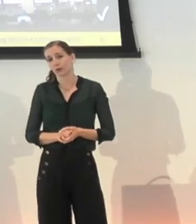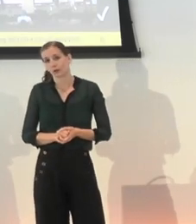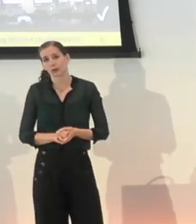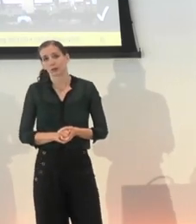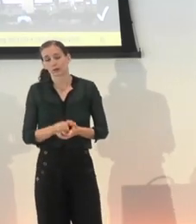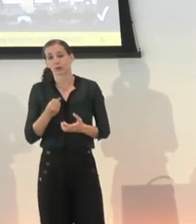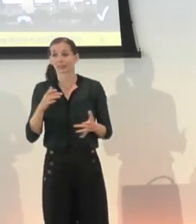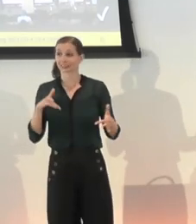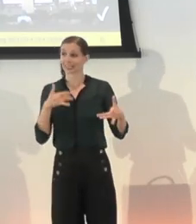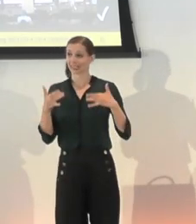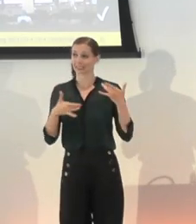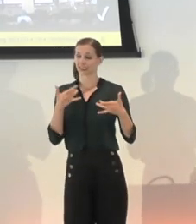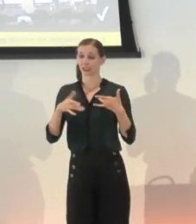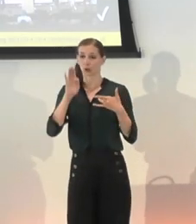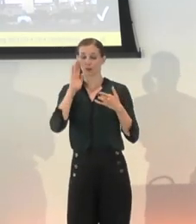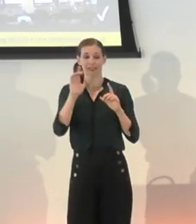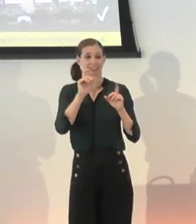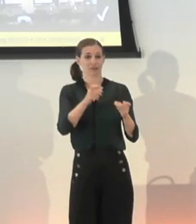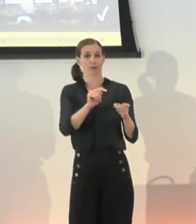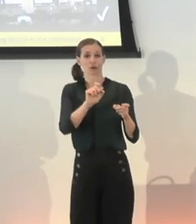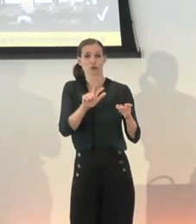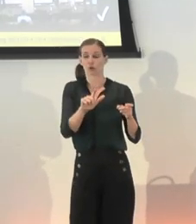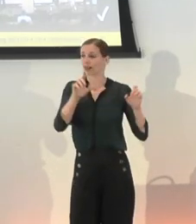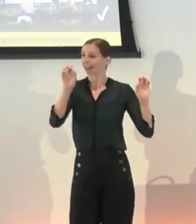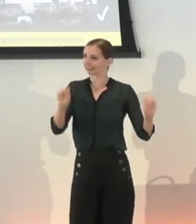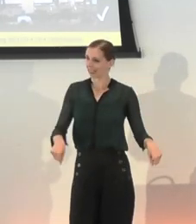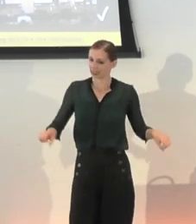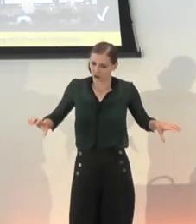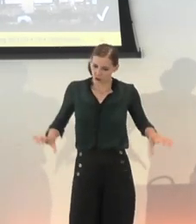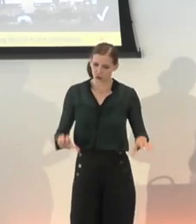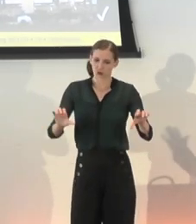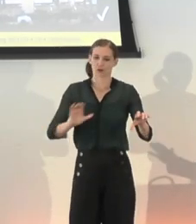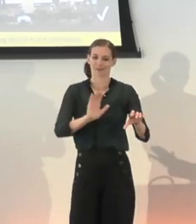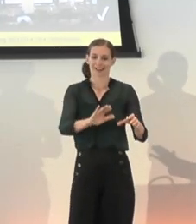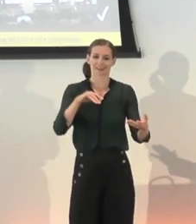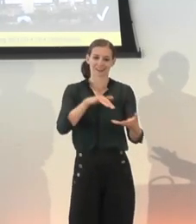tool that they can use and do things better than they used to. Not for every study in the